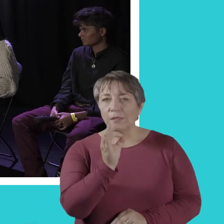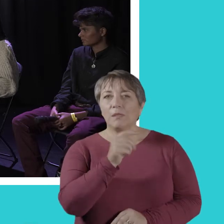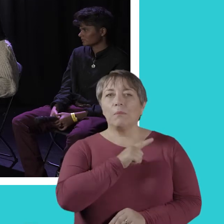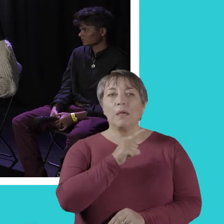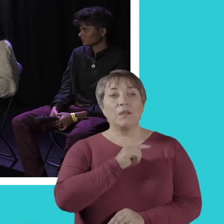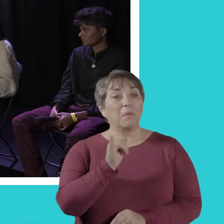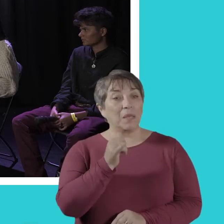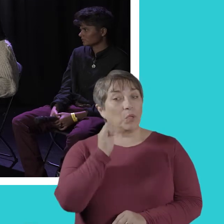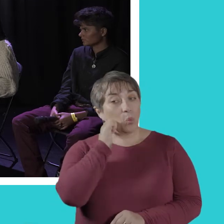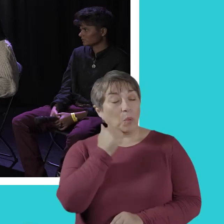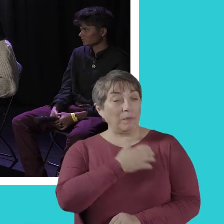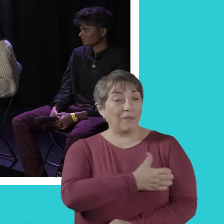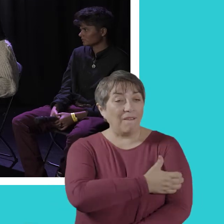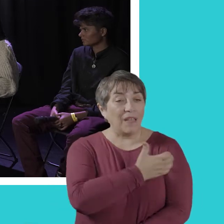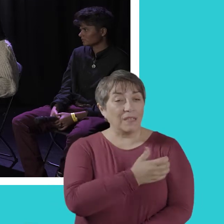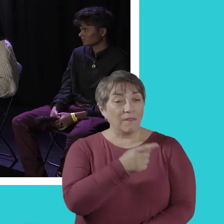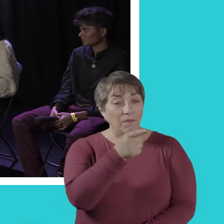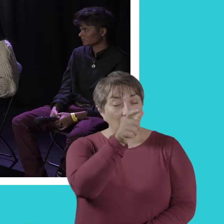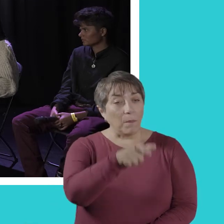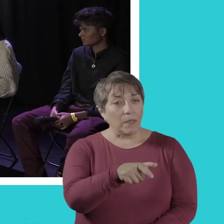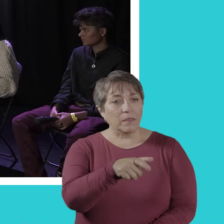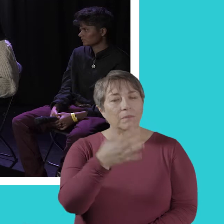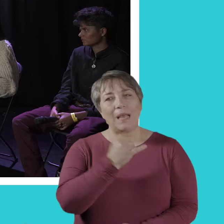people. And for anti-discrimination I think we all know what discrimination is and we all